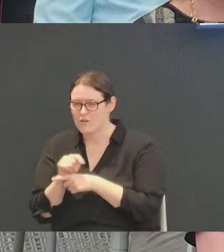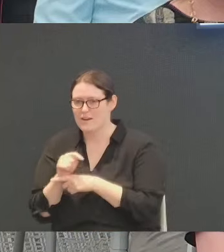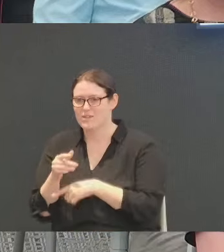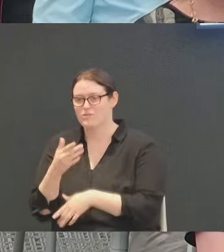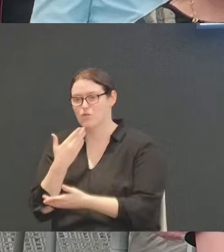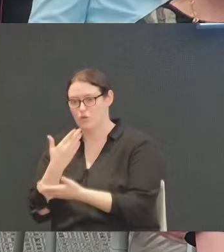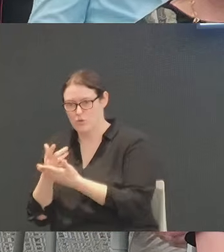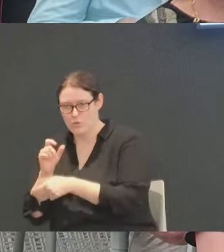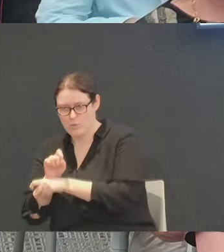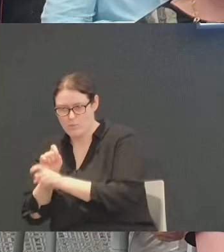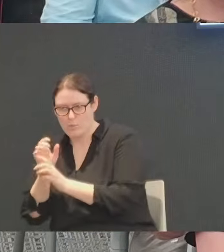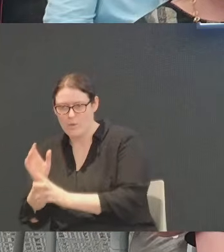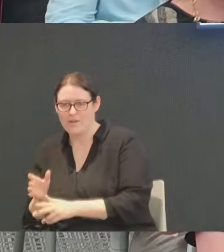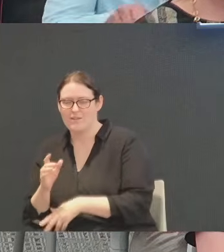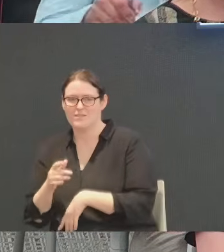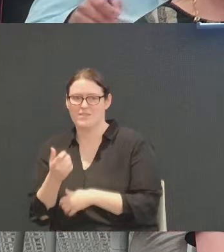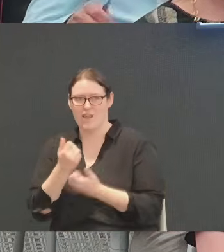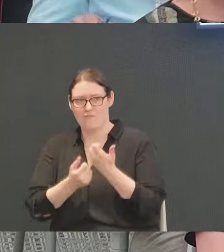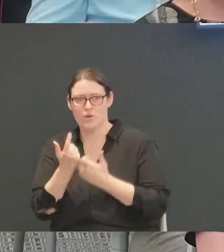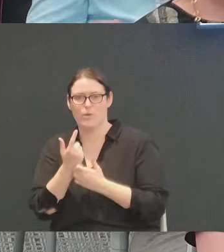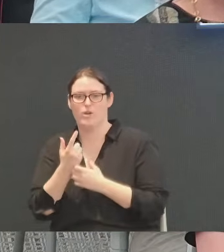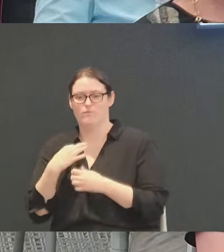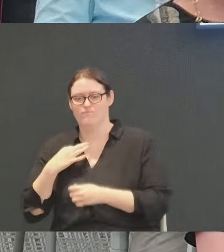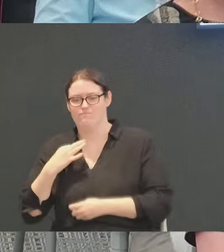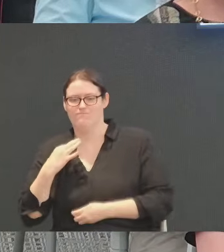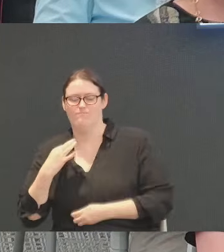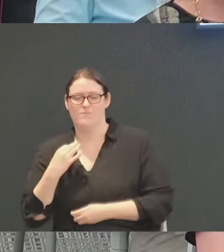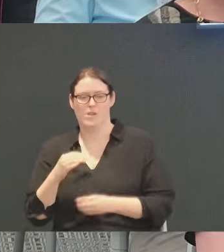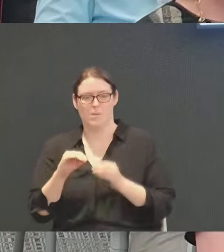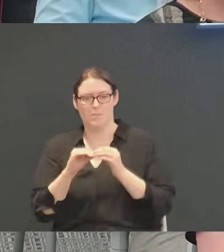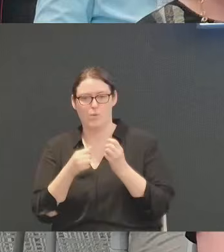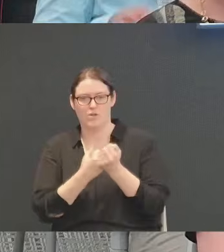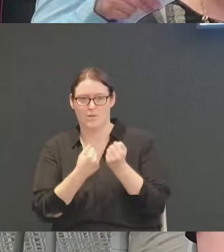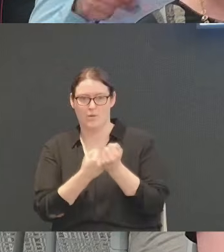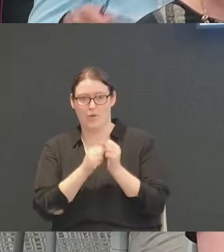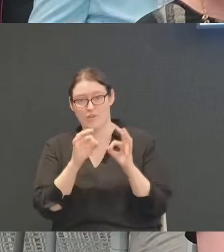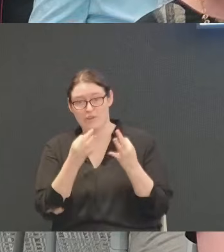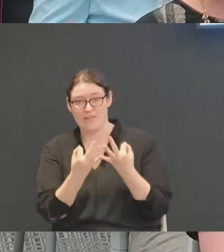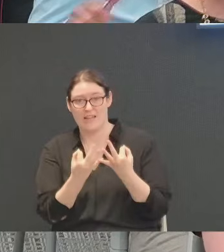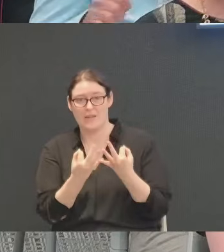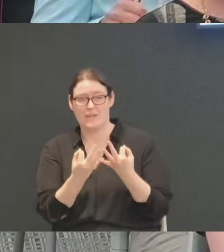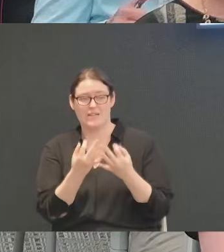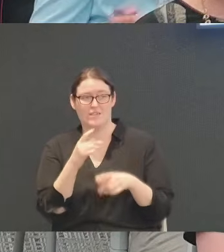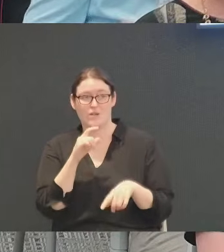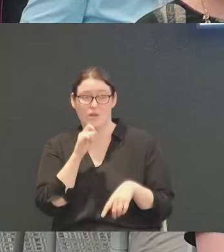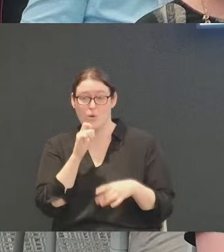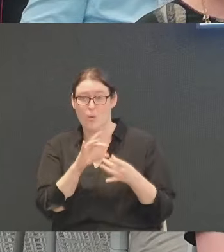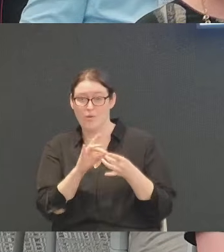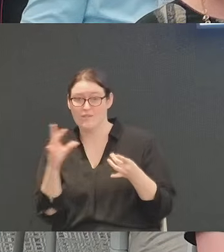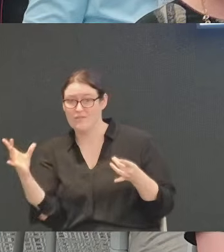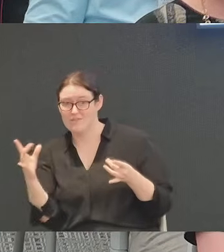who step up, more support services to families so they don't fall apart in the first place.